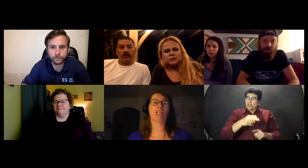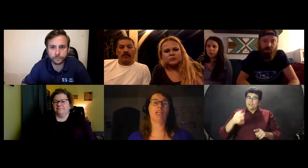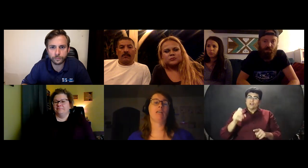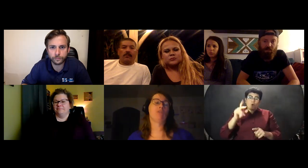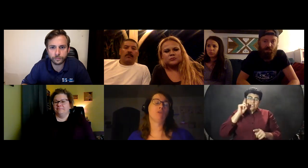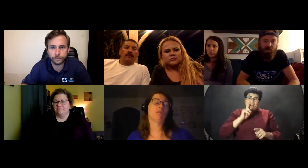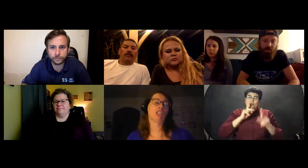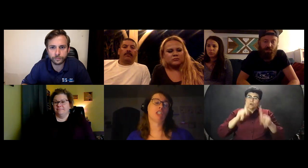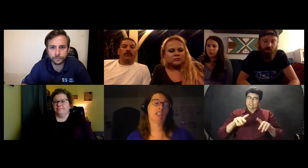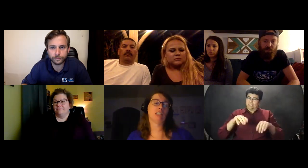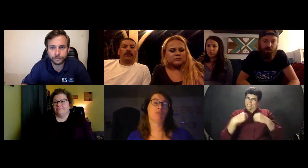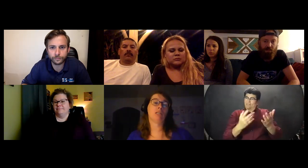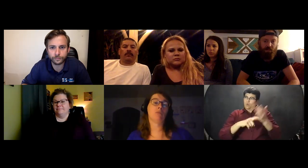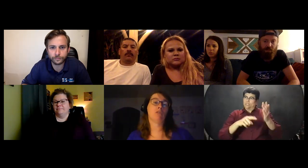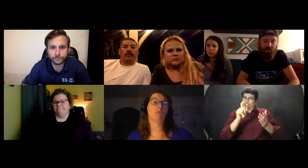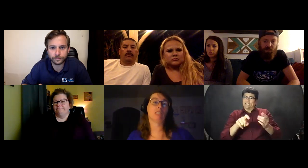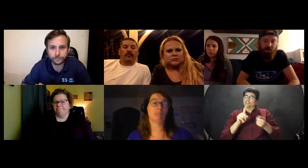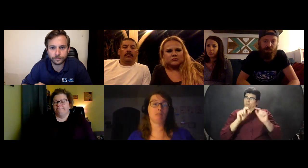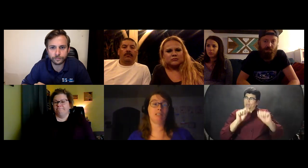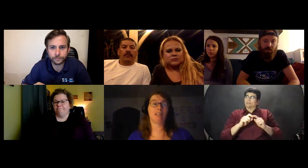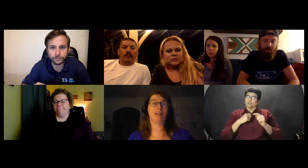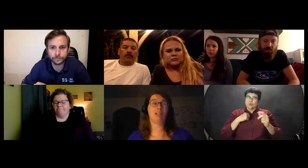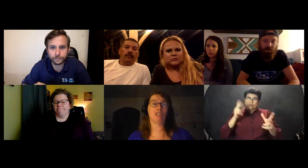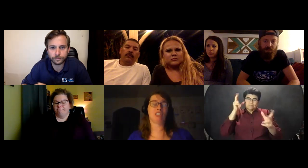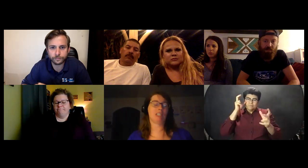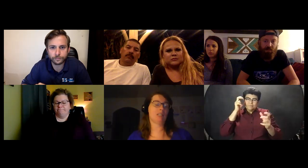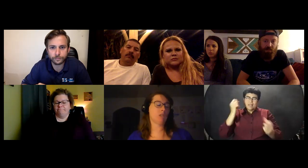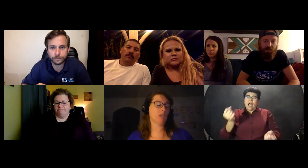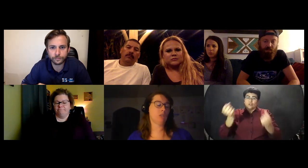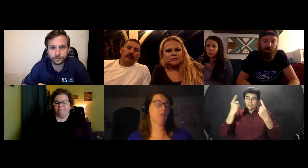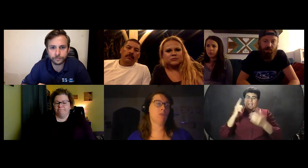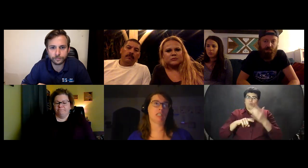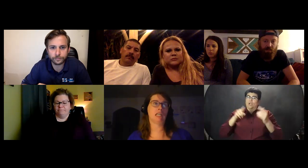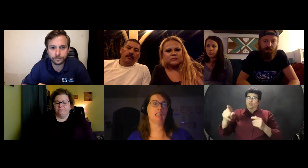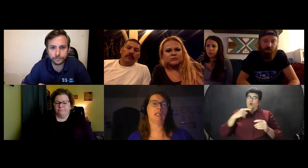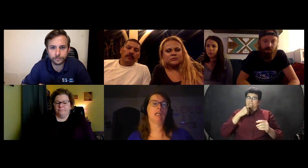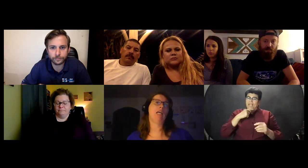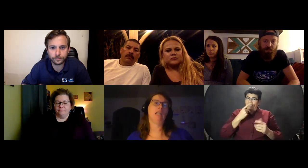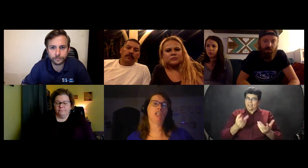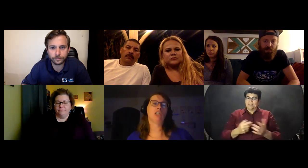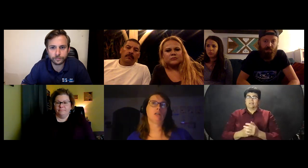give her what she needs to be able to receptively understand what you are saying and it